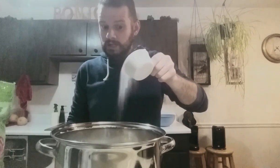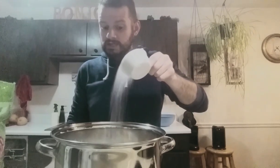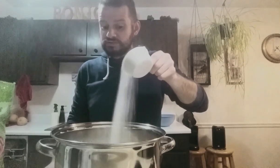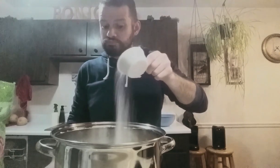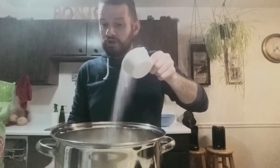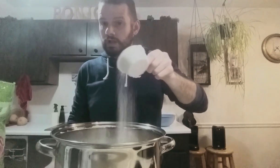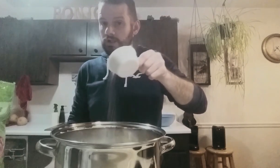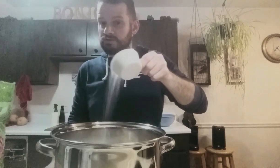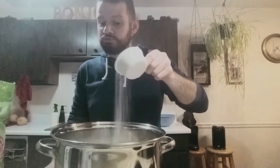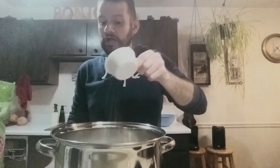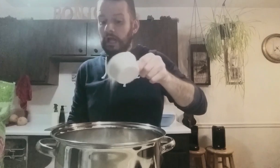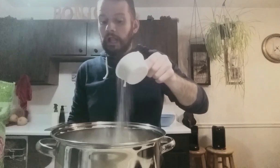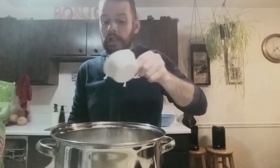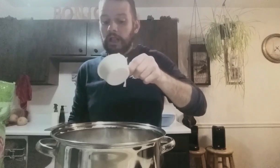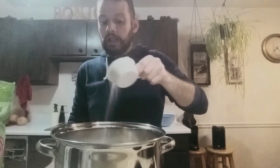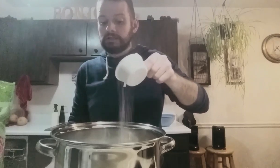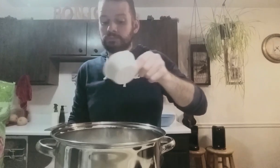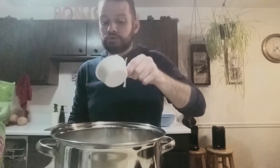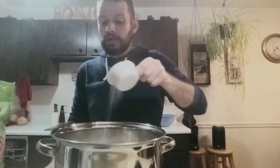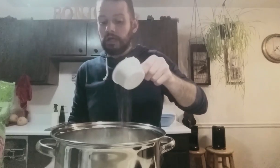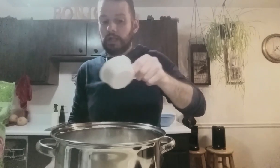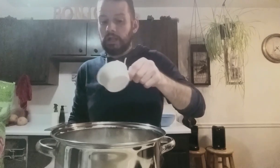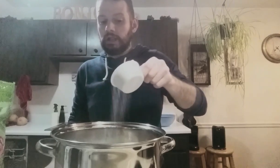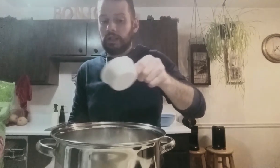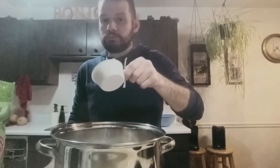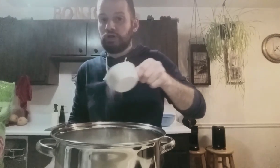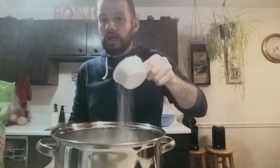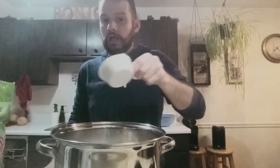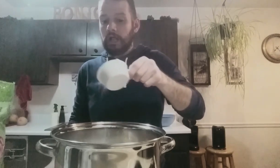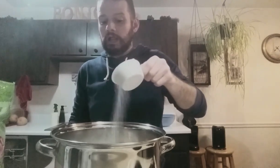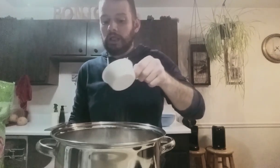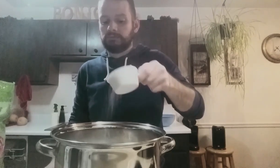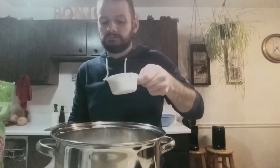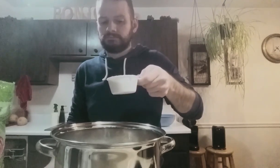Sprinkling, sprinkling, sprinkling, and sprinkling.